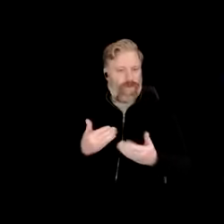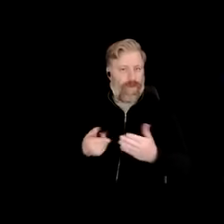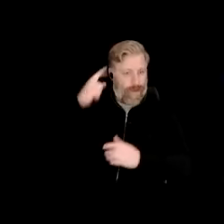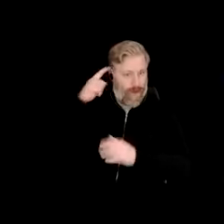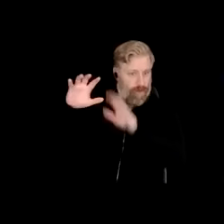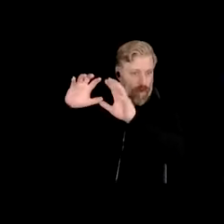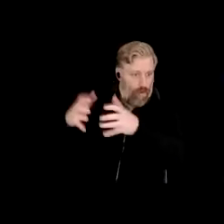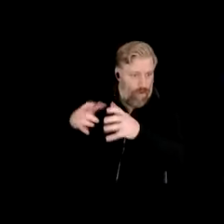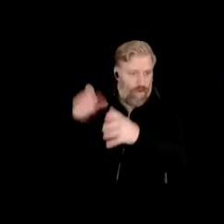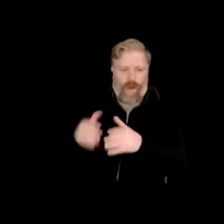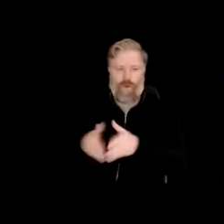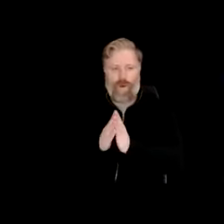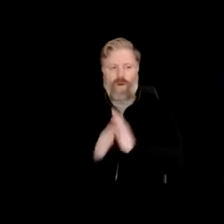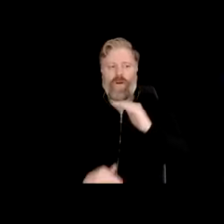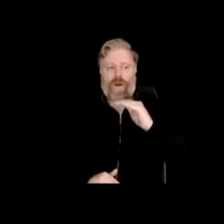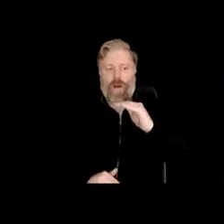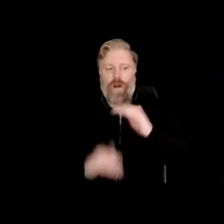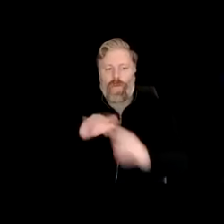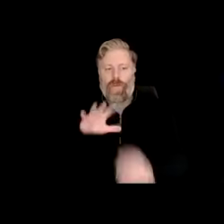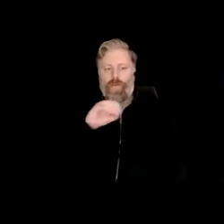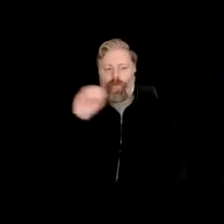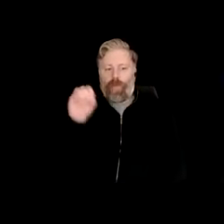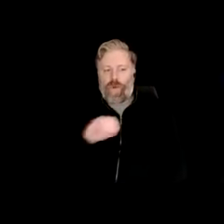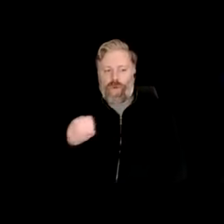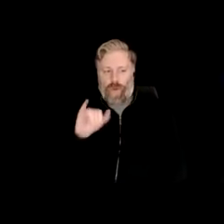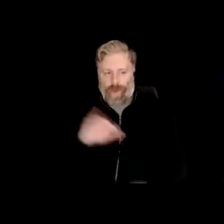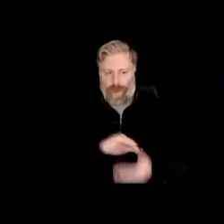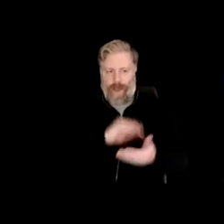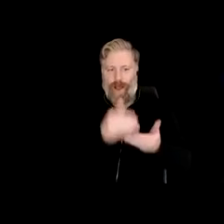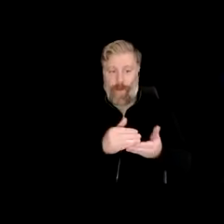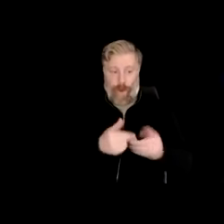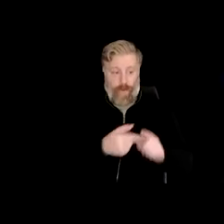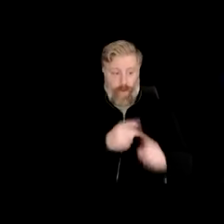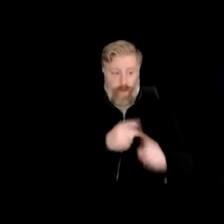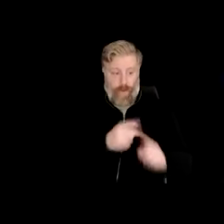can request up to 50% of the amount requested from MRAC for capital expenses.